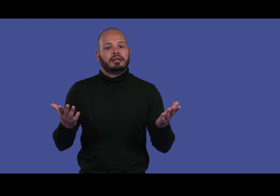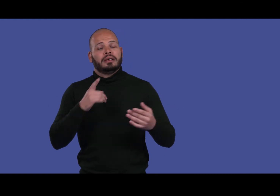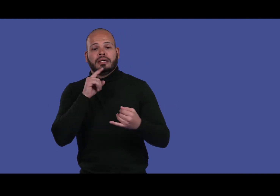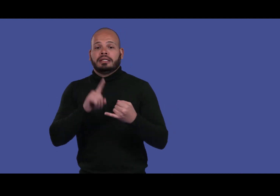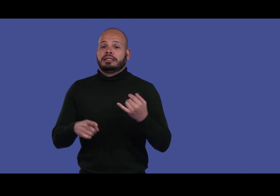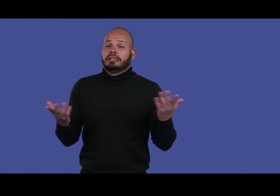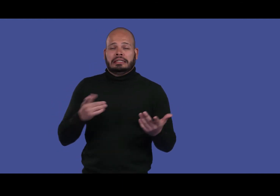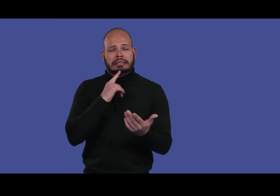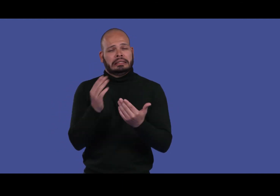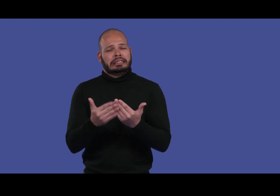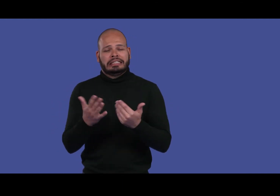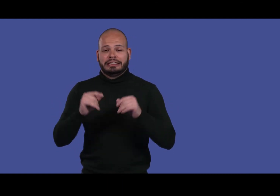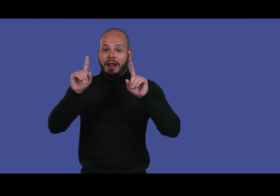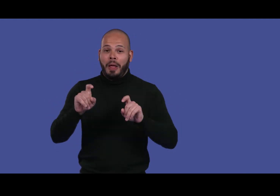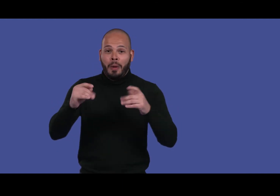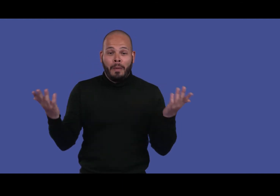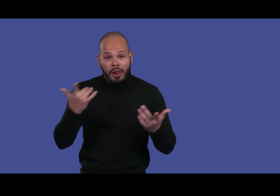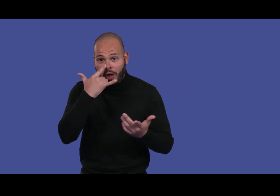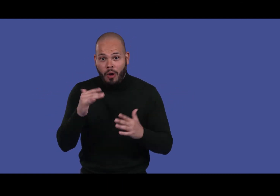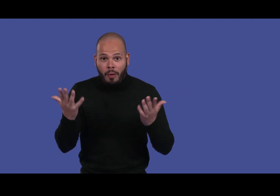The test is easy.